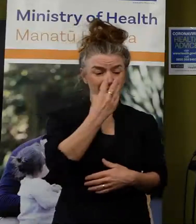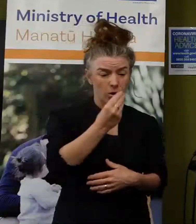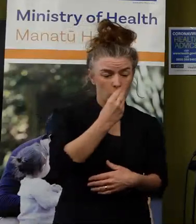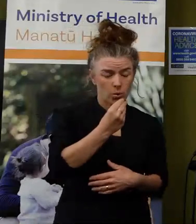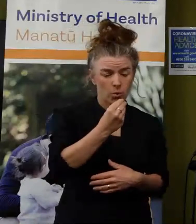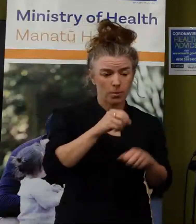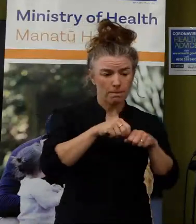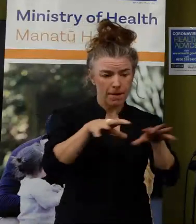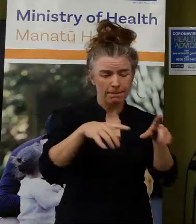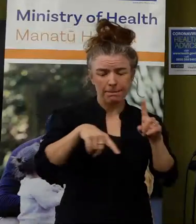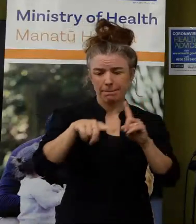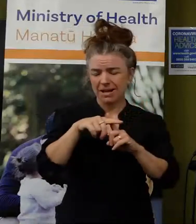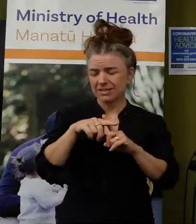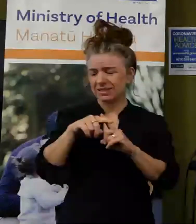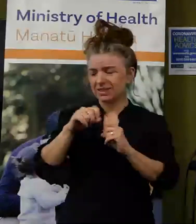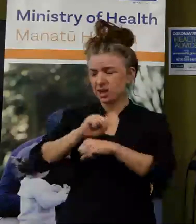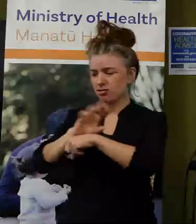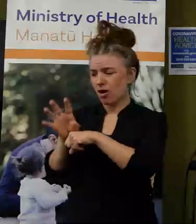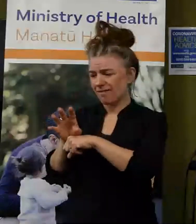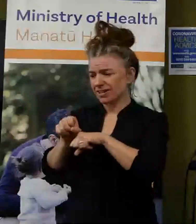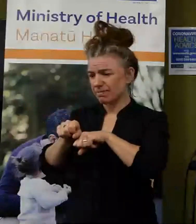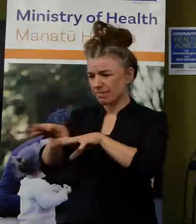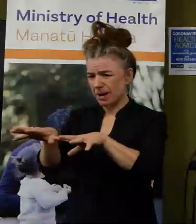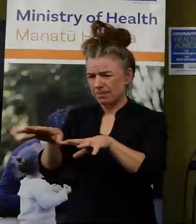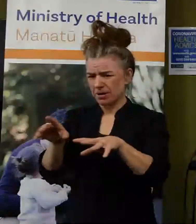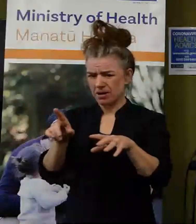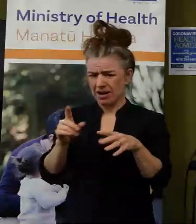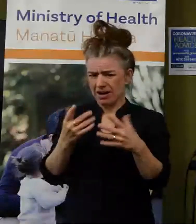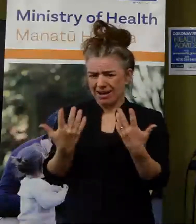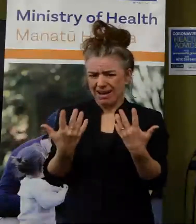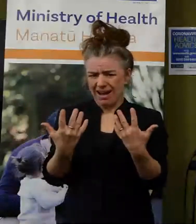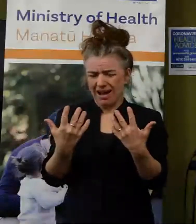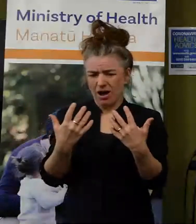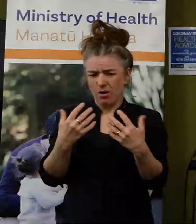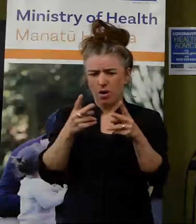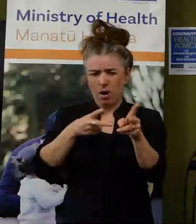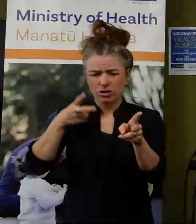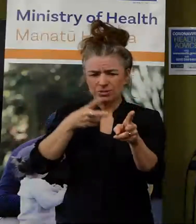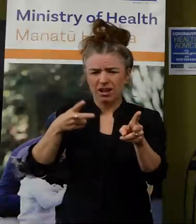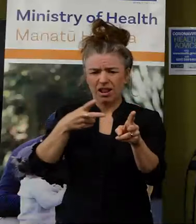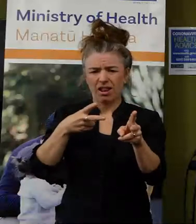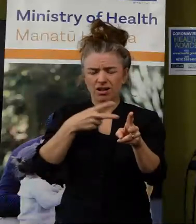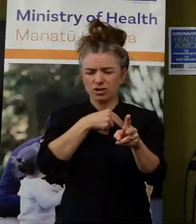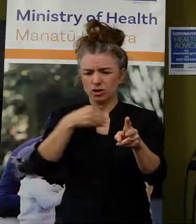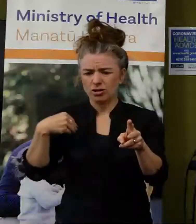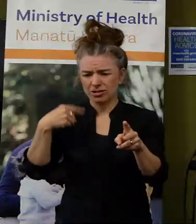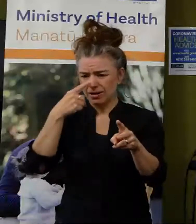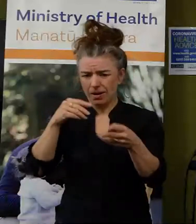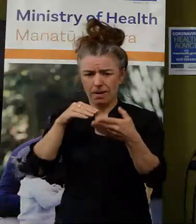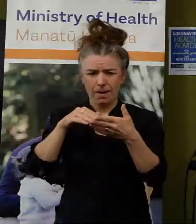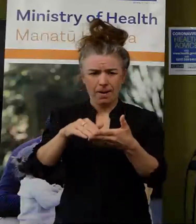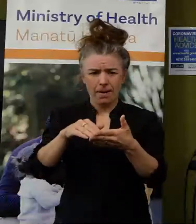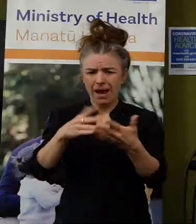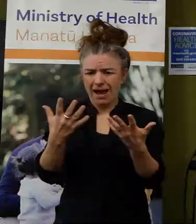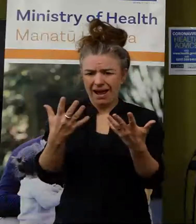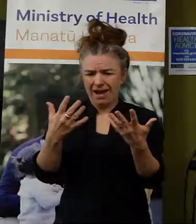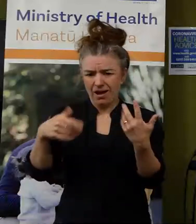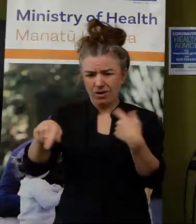Well, we know that there is this winter flu peak. And it's not just flu. It's a range of other respiratory illnesses. That does put more pressure on the health system